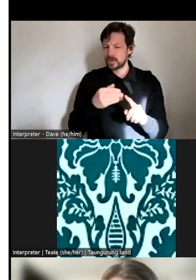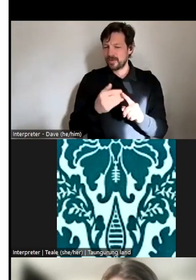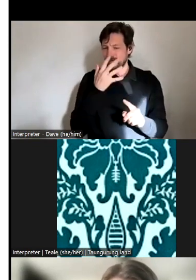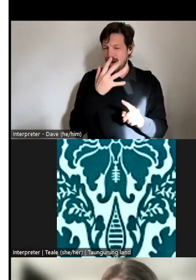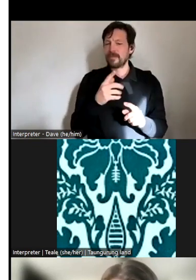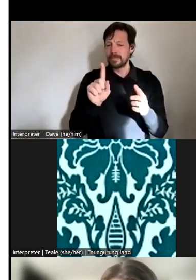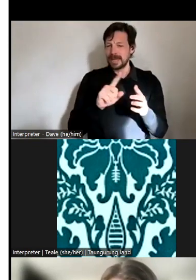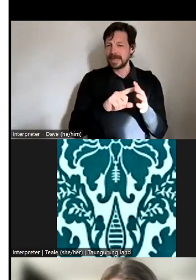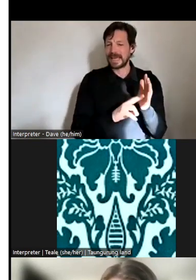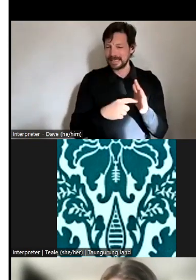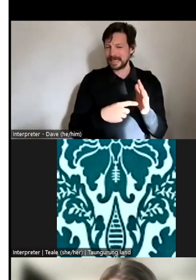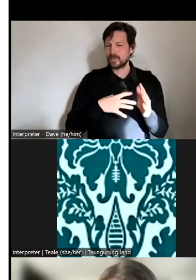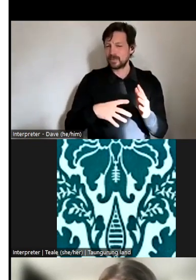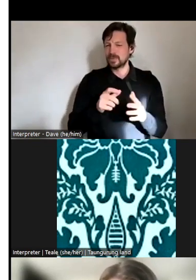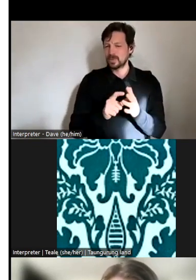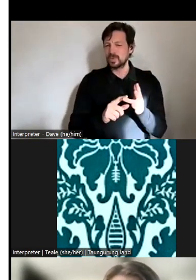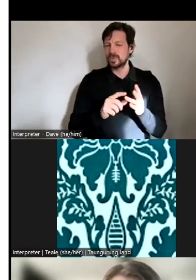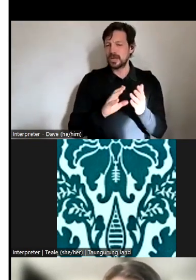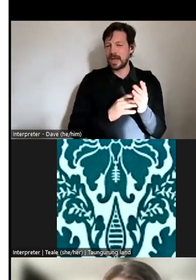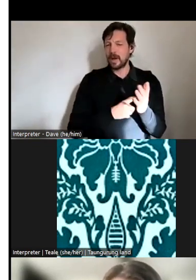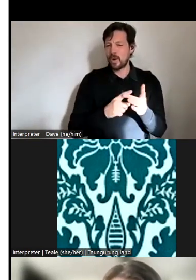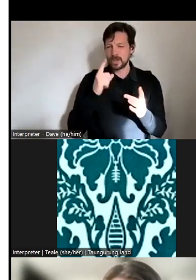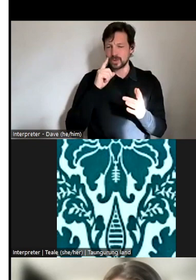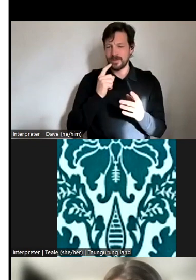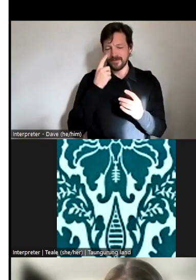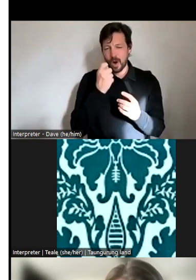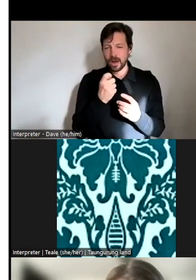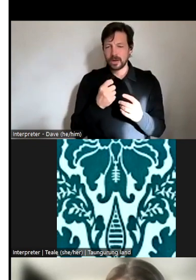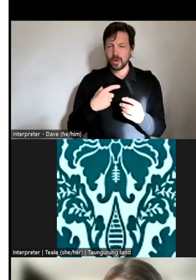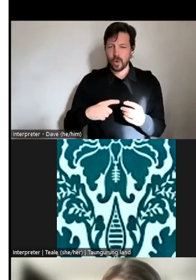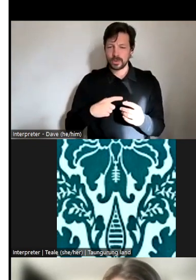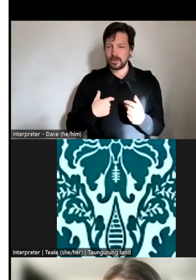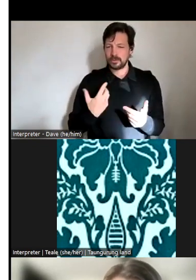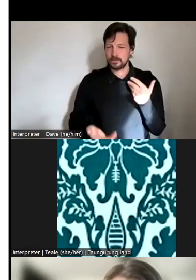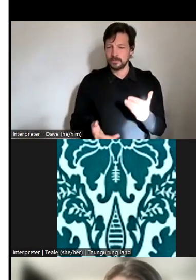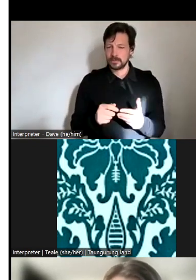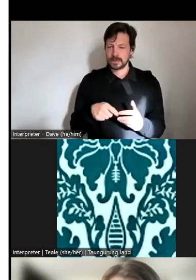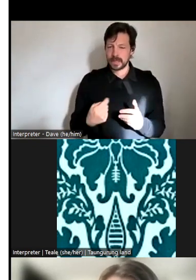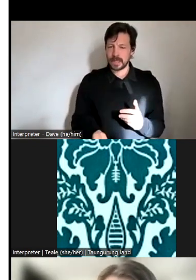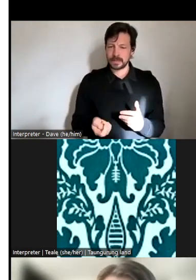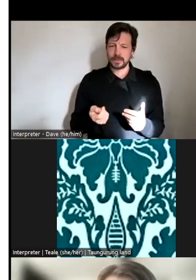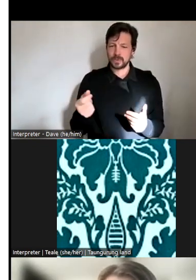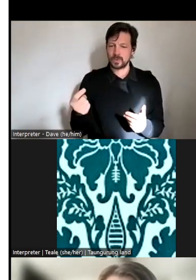to complete the MRI to look for a cause. I'm unsure what to do next, who would be the best person to go to now.